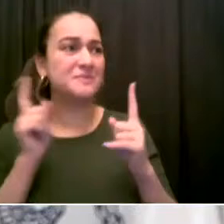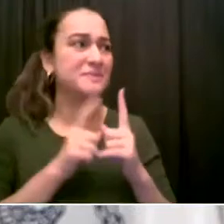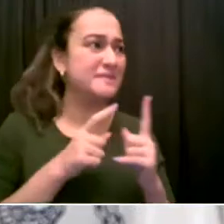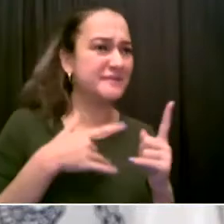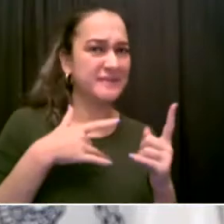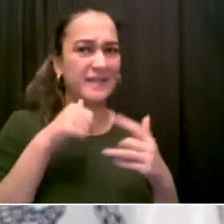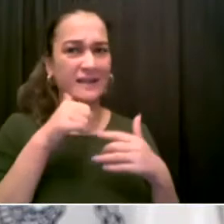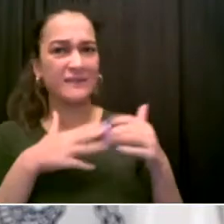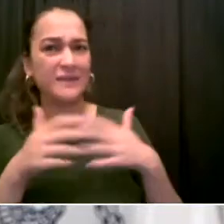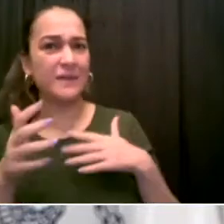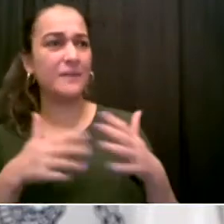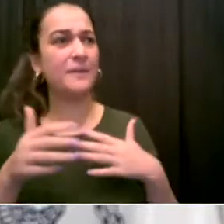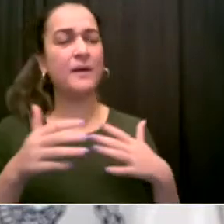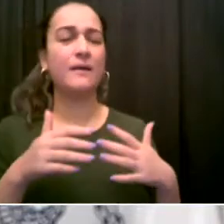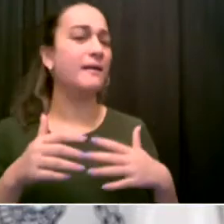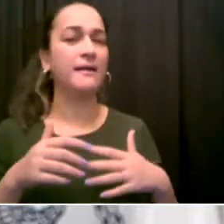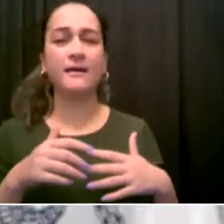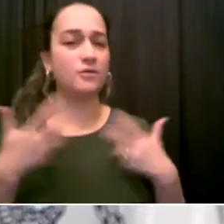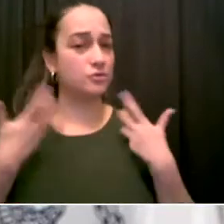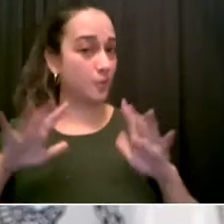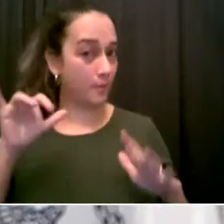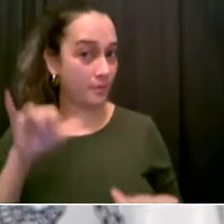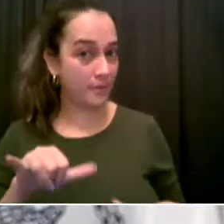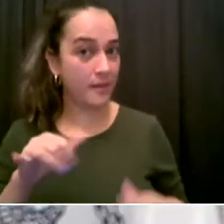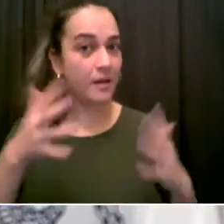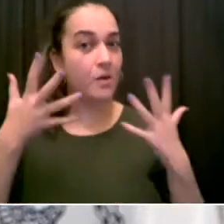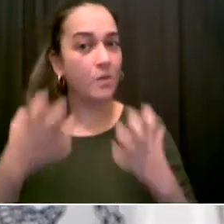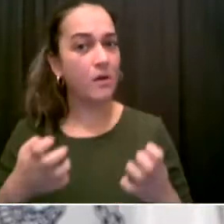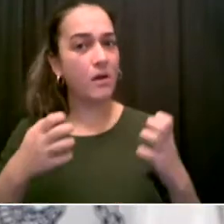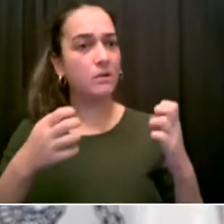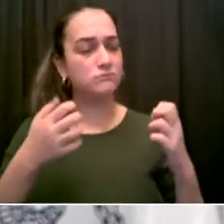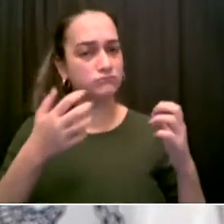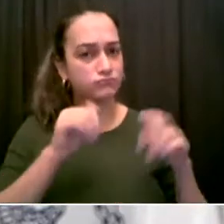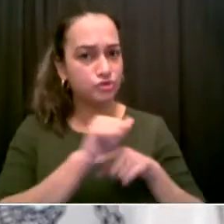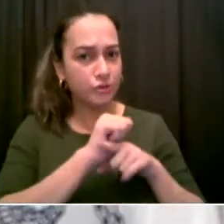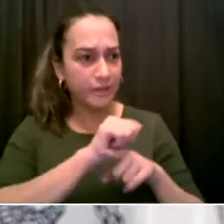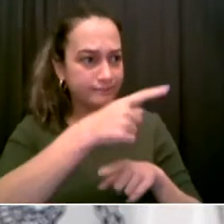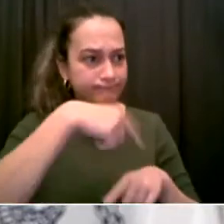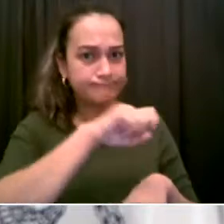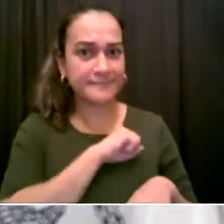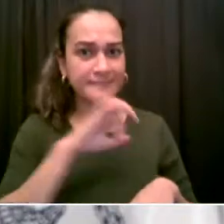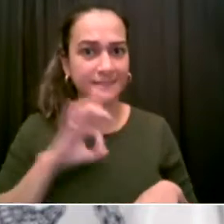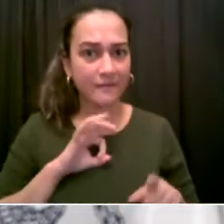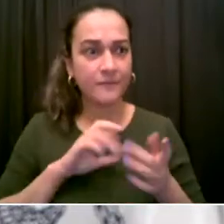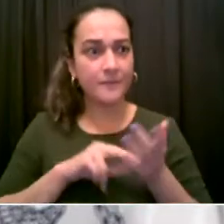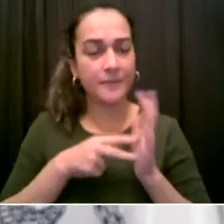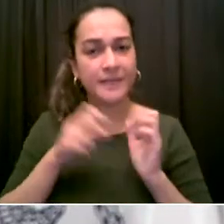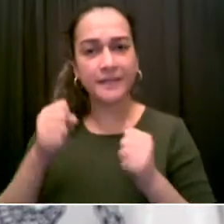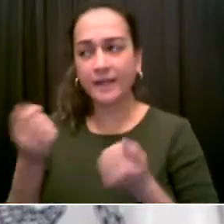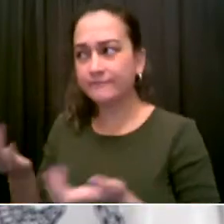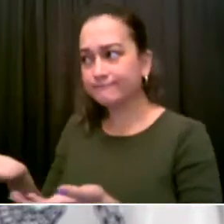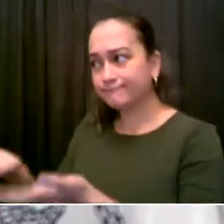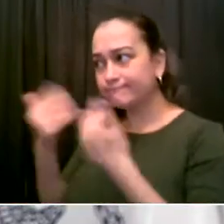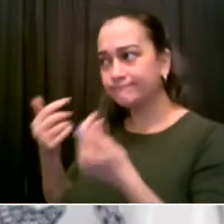THEM IN IS HIGHER . WE'VE NEVER DONE THAT BEFORE IN NEW YORK CITY WITH AN INTENSIVE